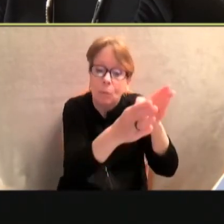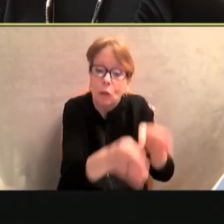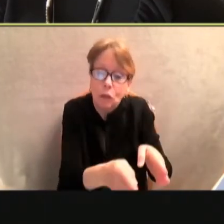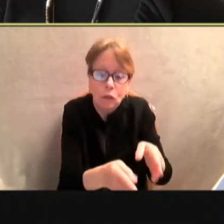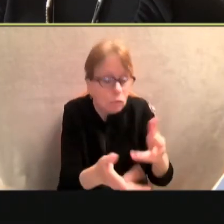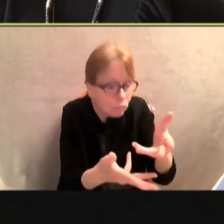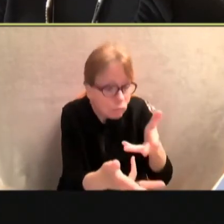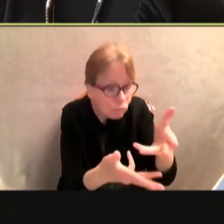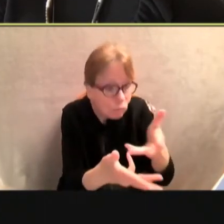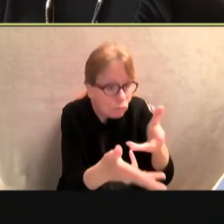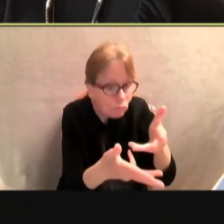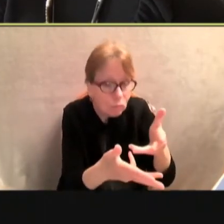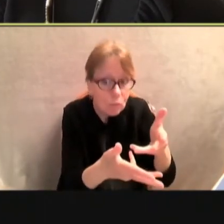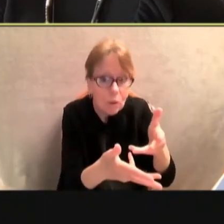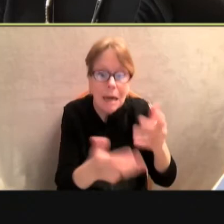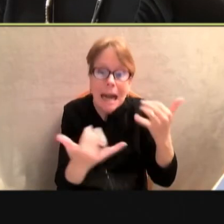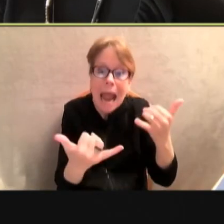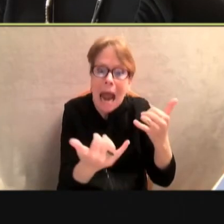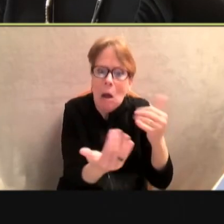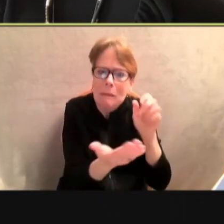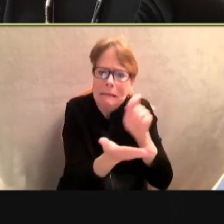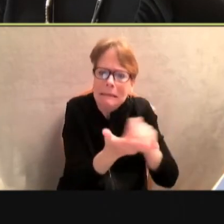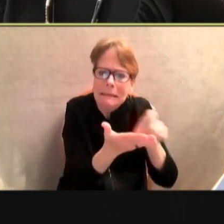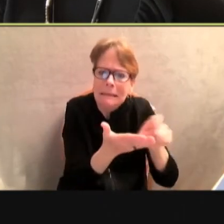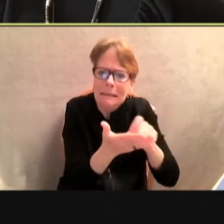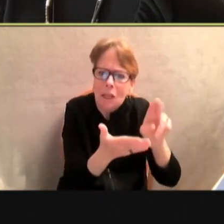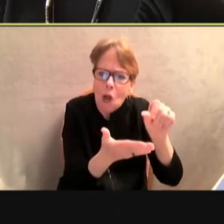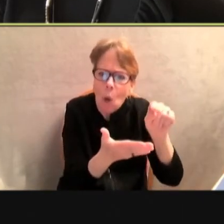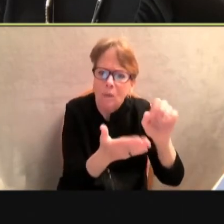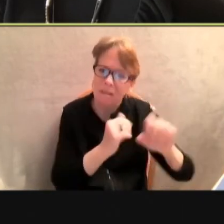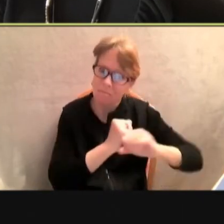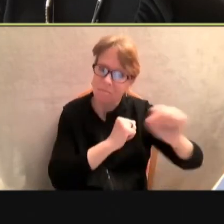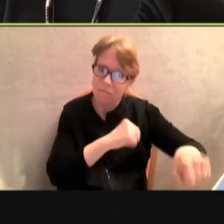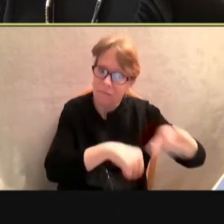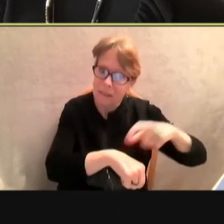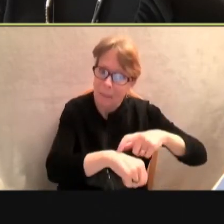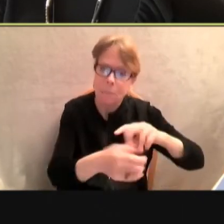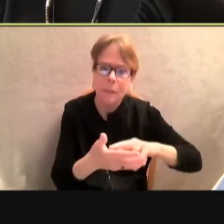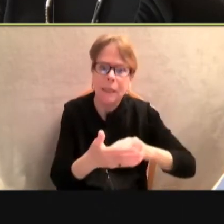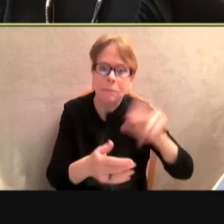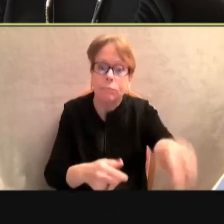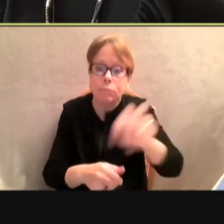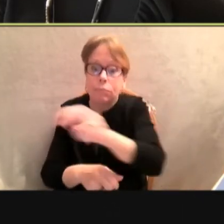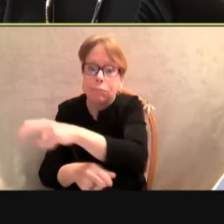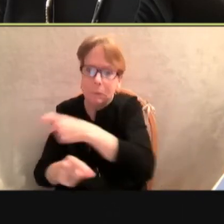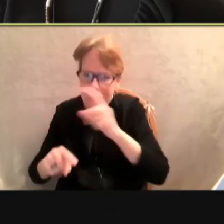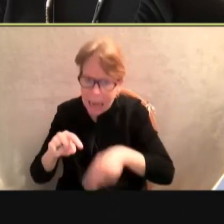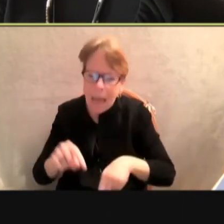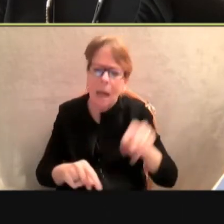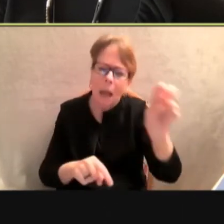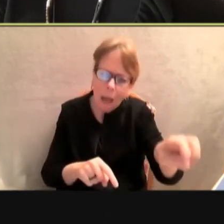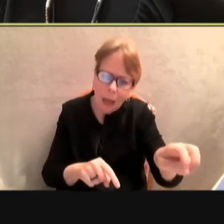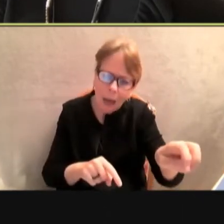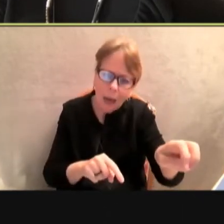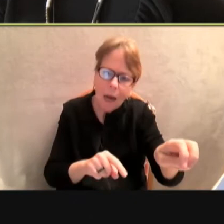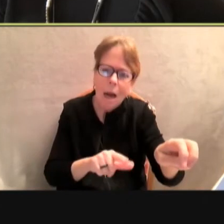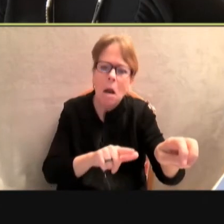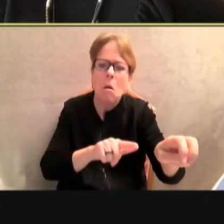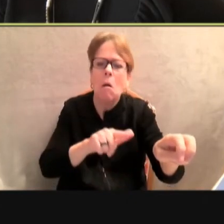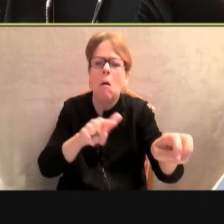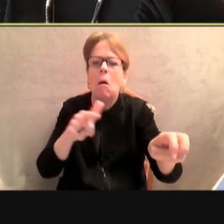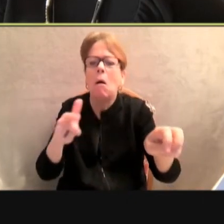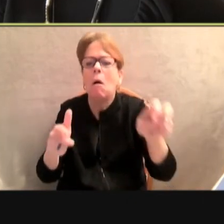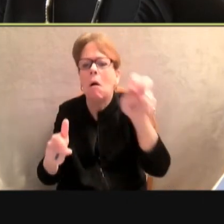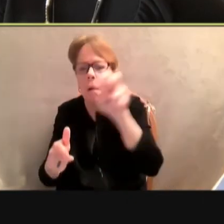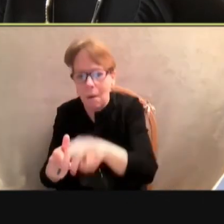That's an accommodation that, for some conditions, might be appropriate and another accommodation